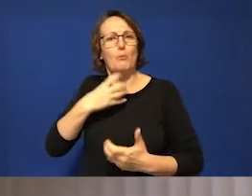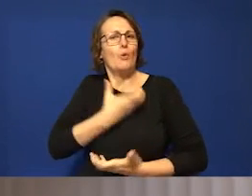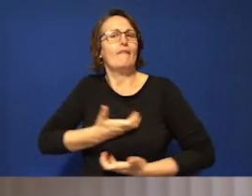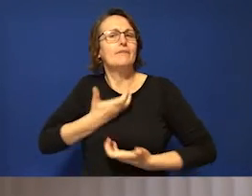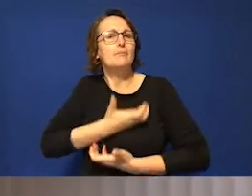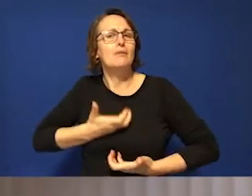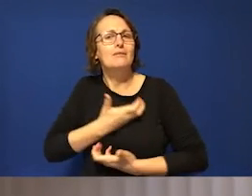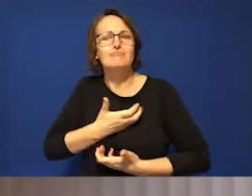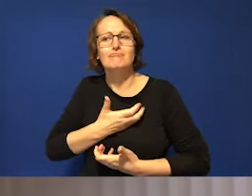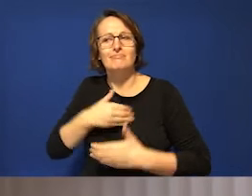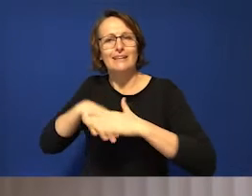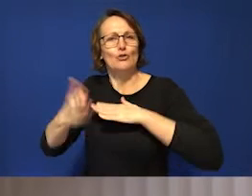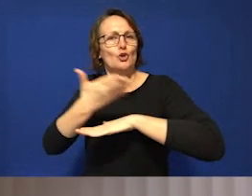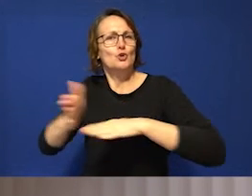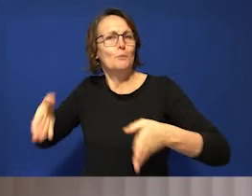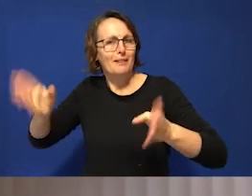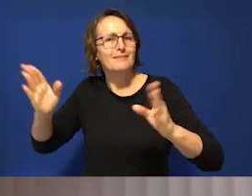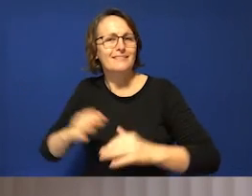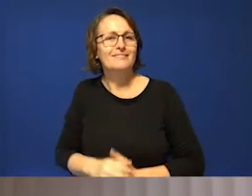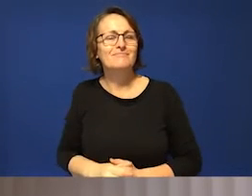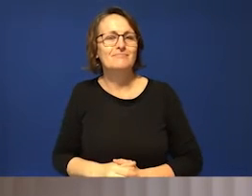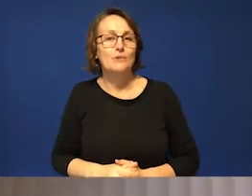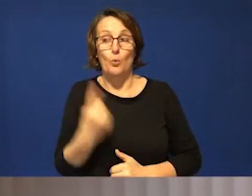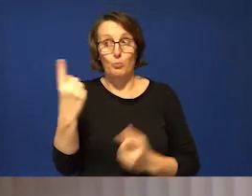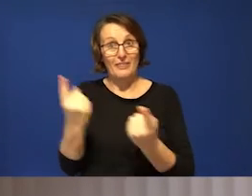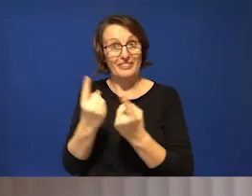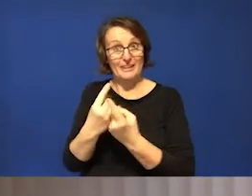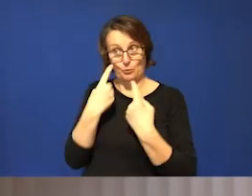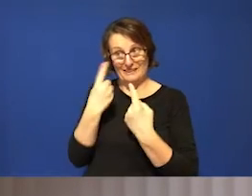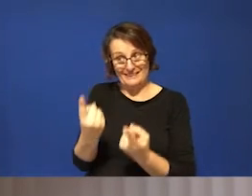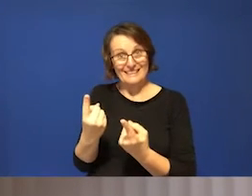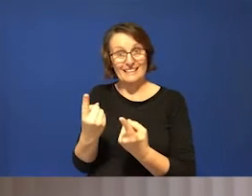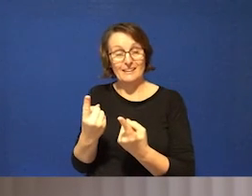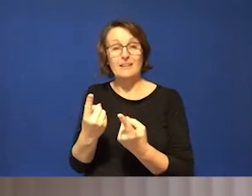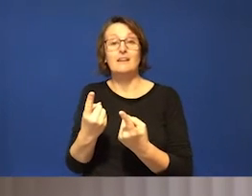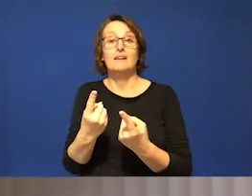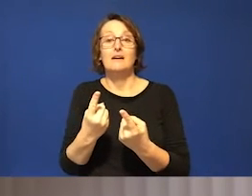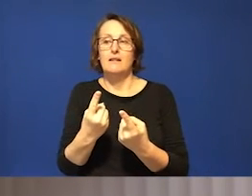One of the things that we have noticed is that members work in the building much more.